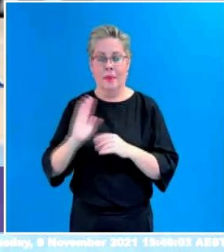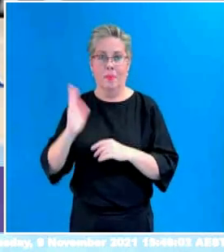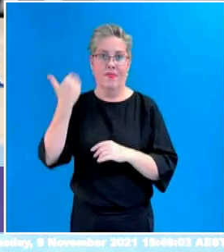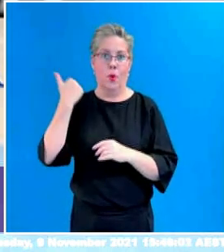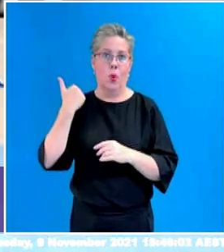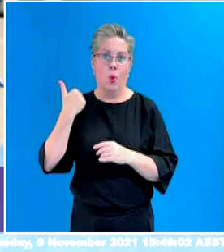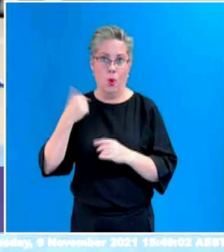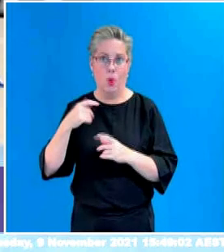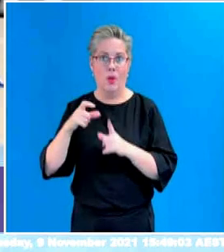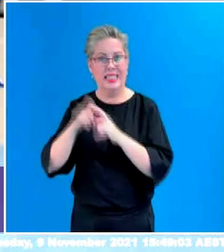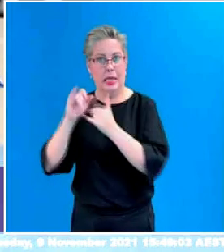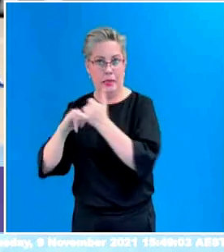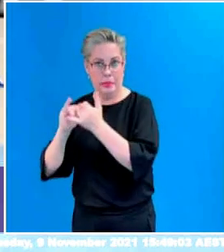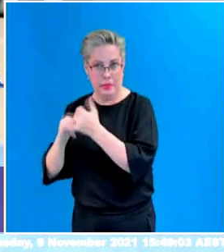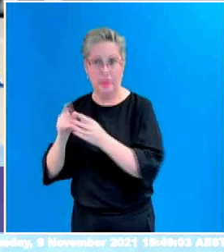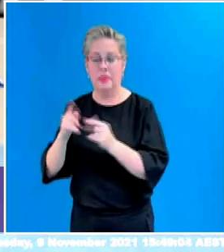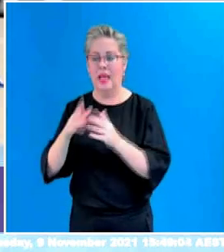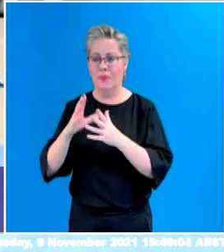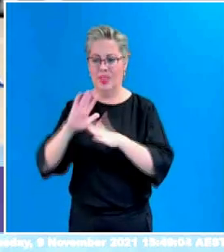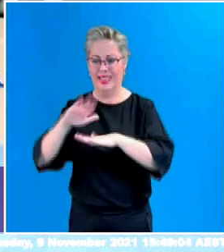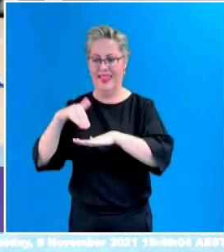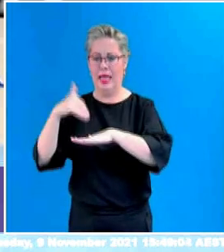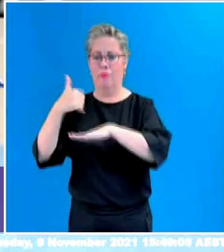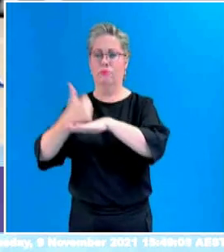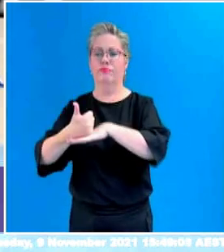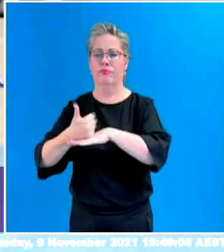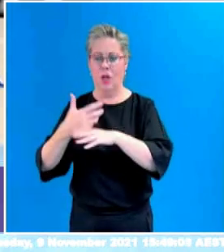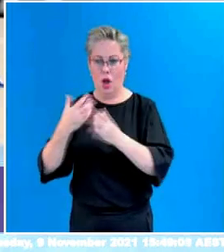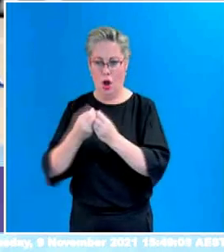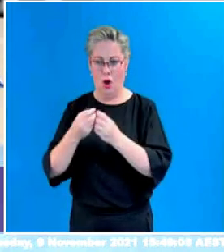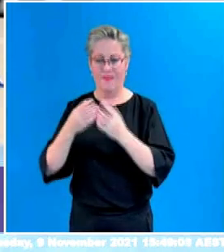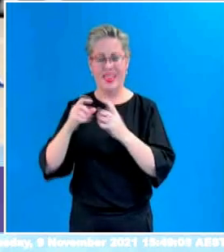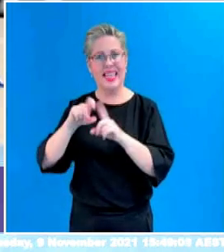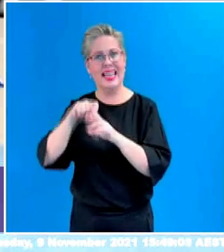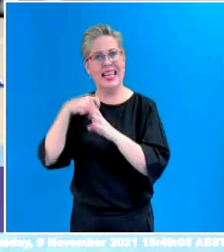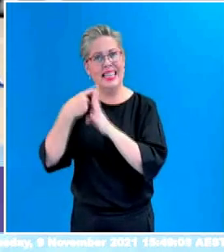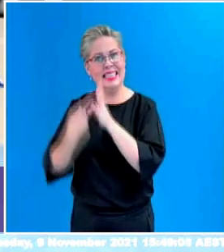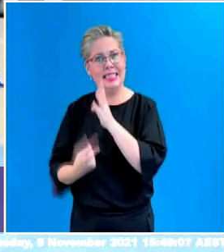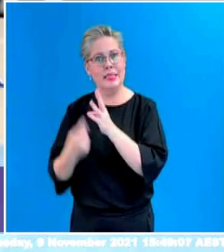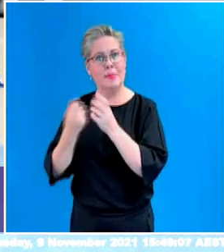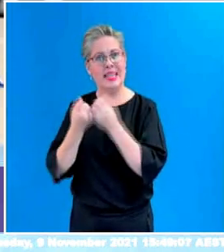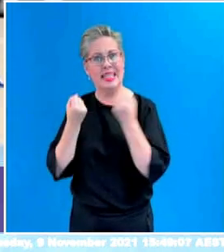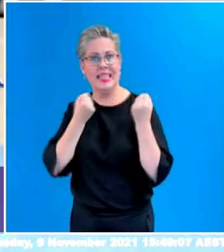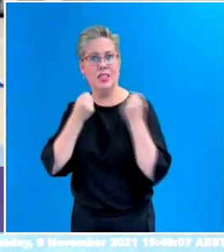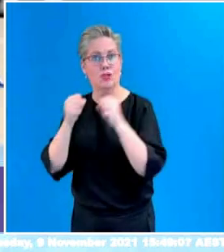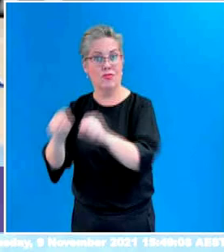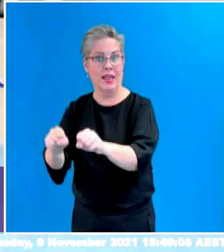development of the Disability Strategy, which was intended to be a high level or